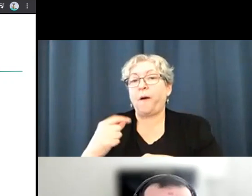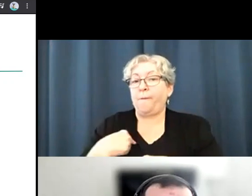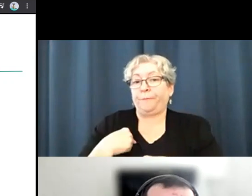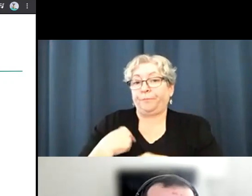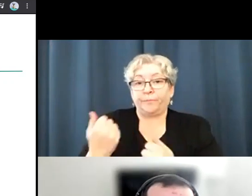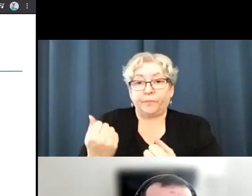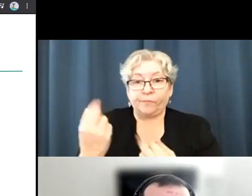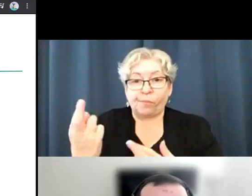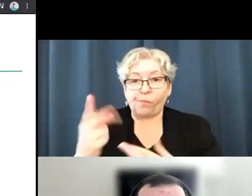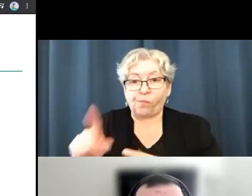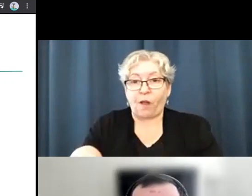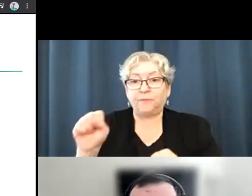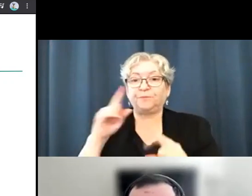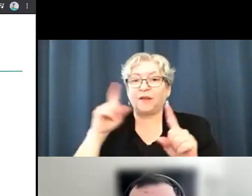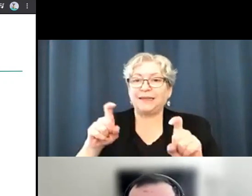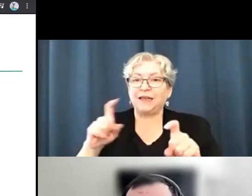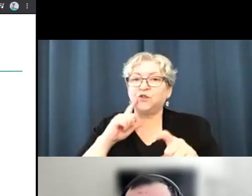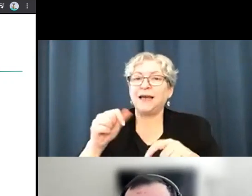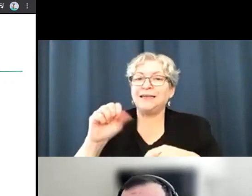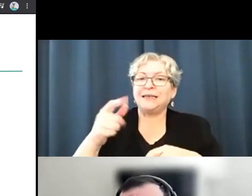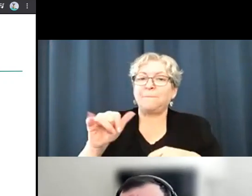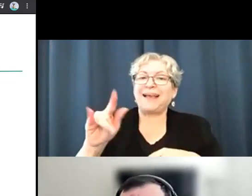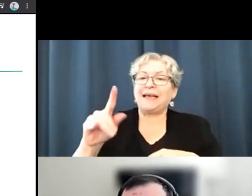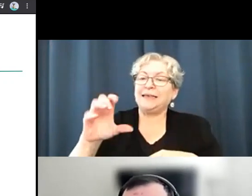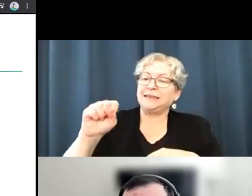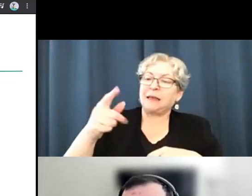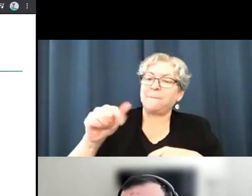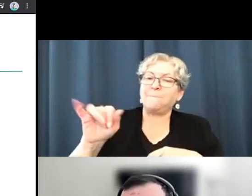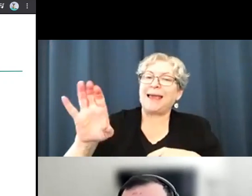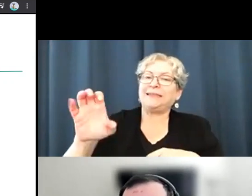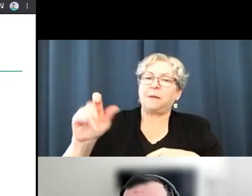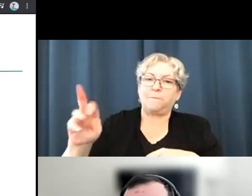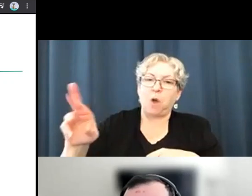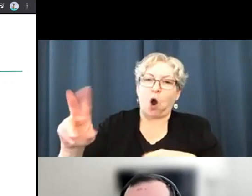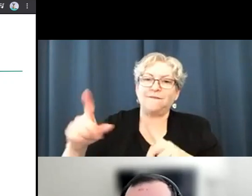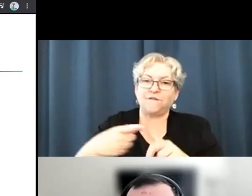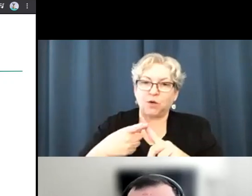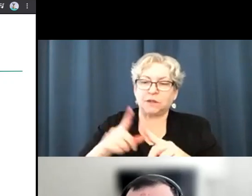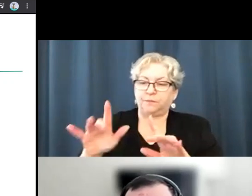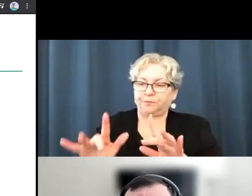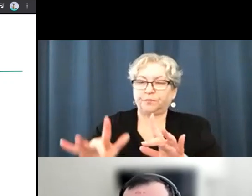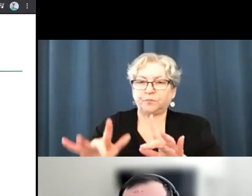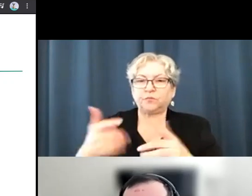is when you're doing your testing, try Space Bar first. If you're trying to activate a controller, click a link or something like that, try Space Bar first.